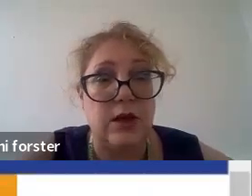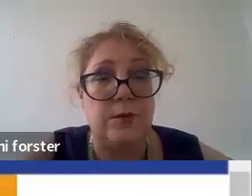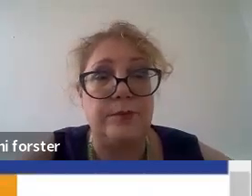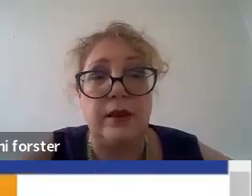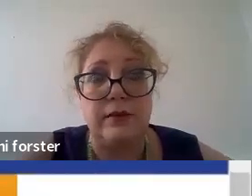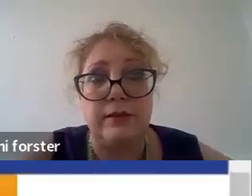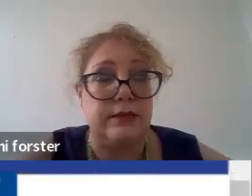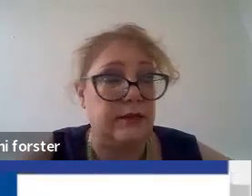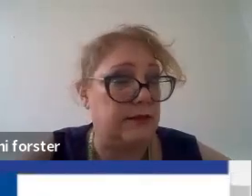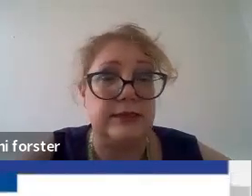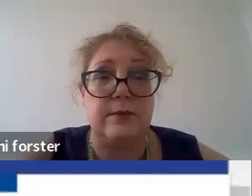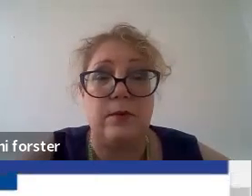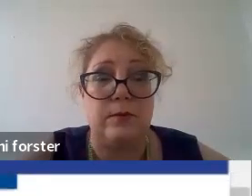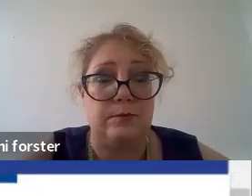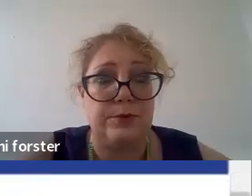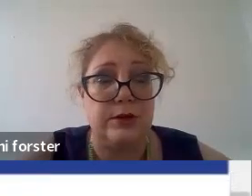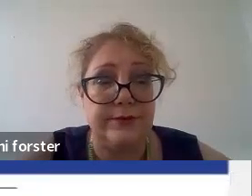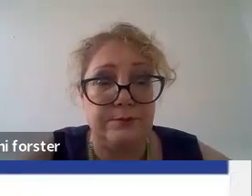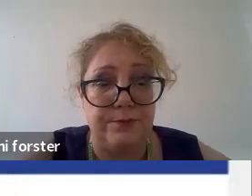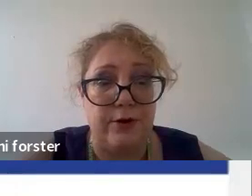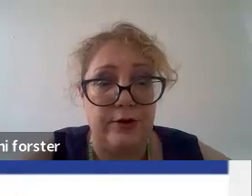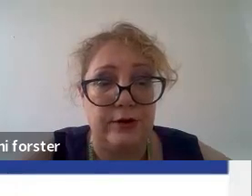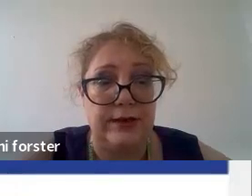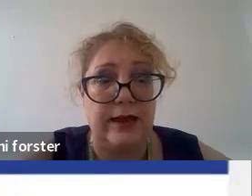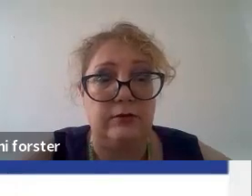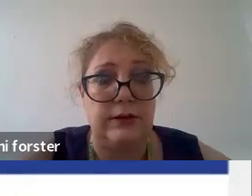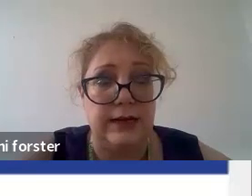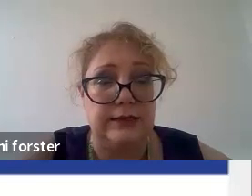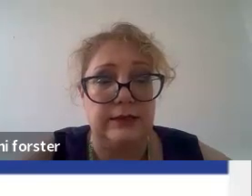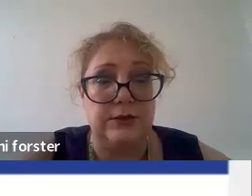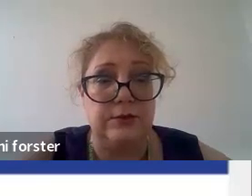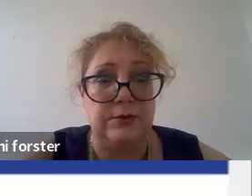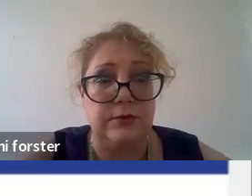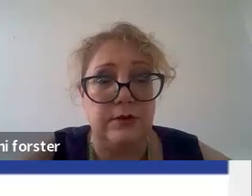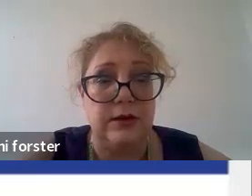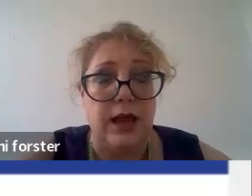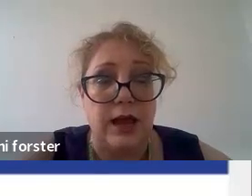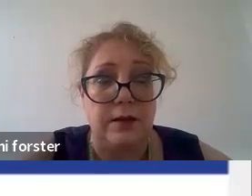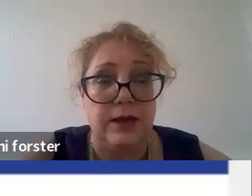So this is beautifully broken down into